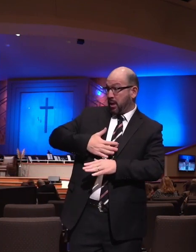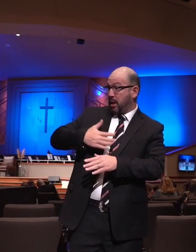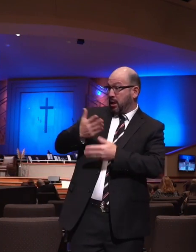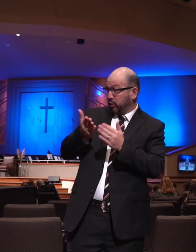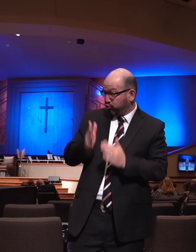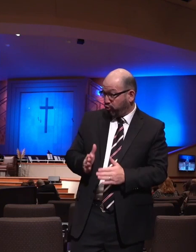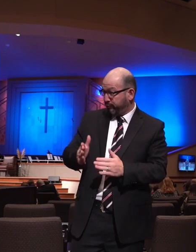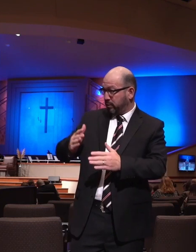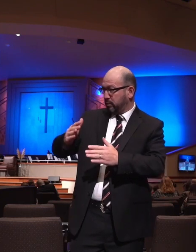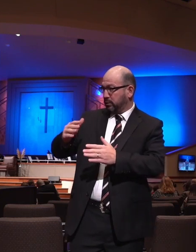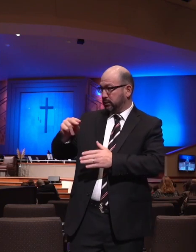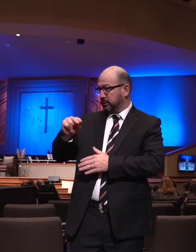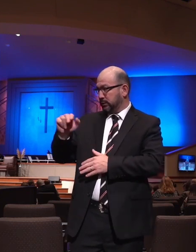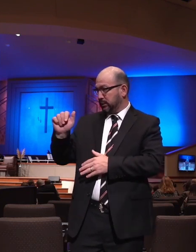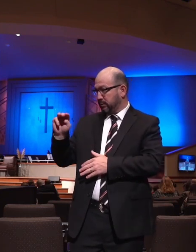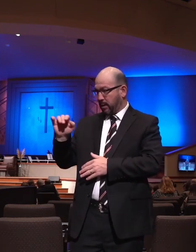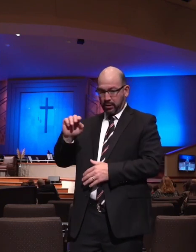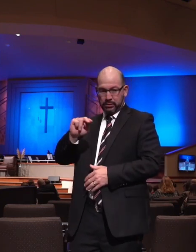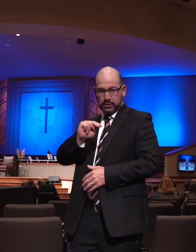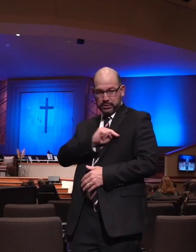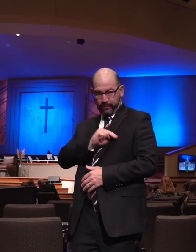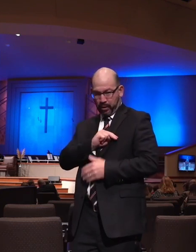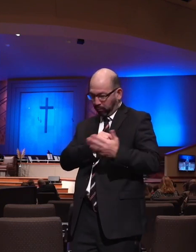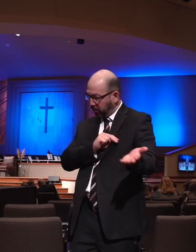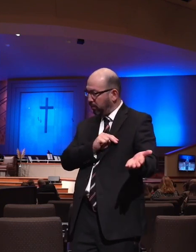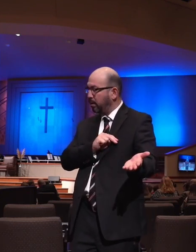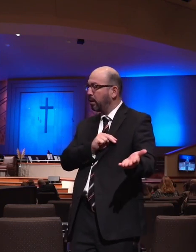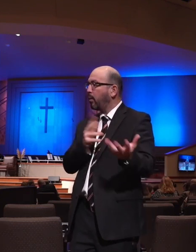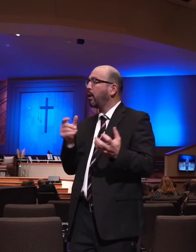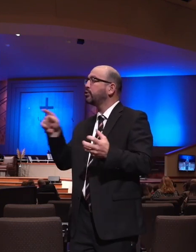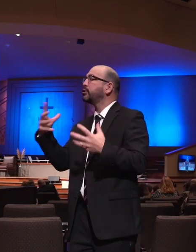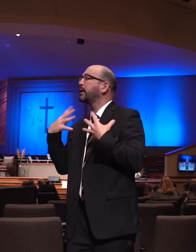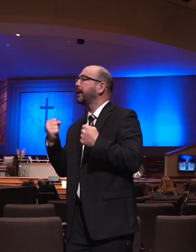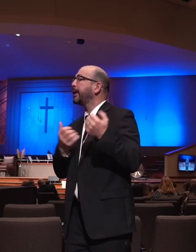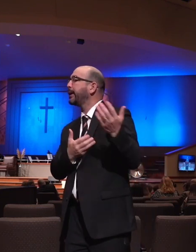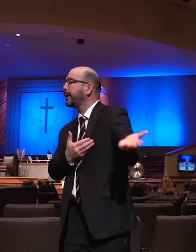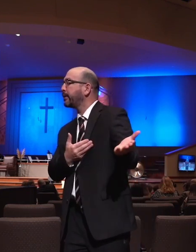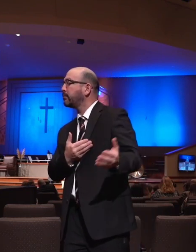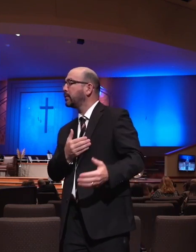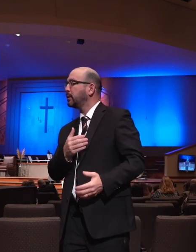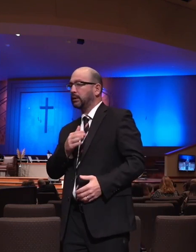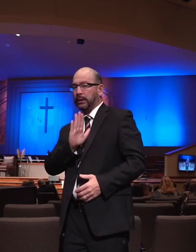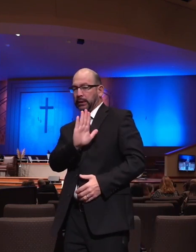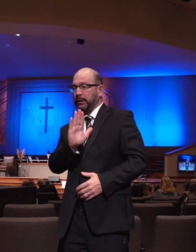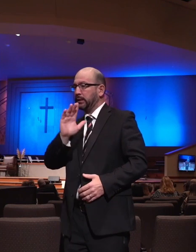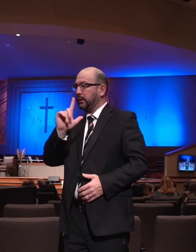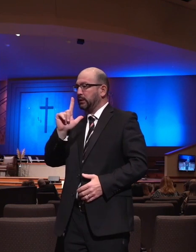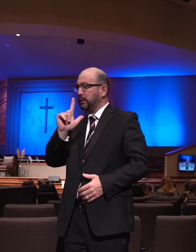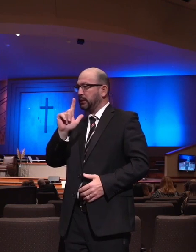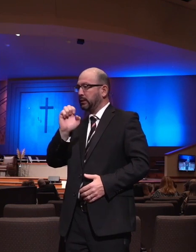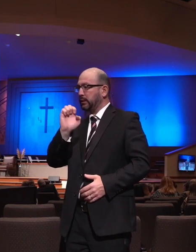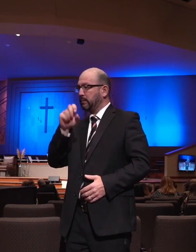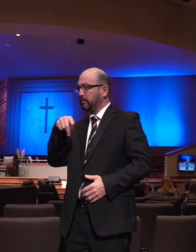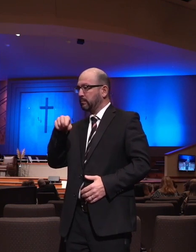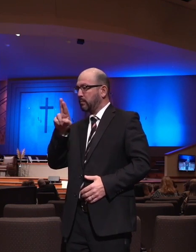servant to thee that thou mayest recover him of his leprosy and it came to pass